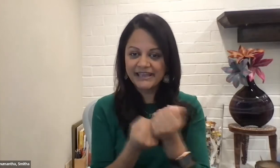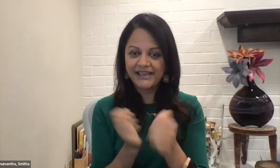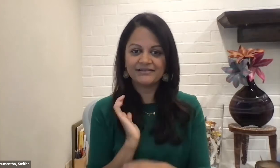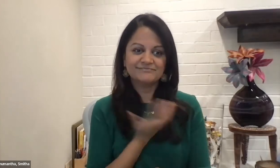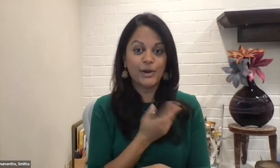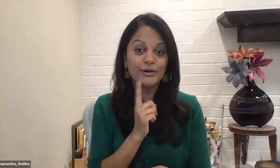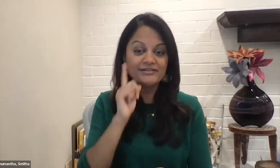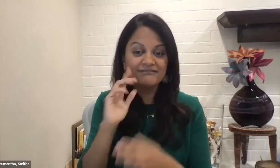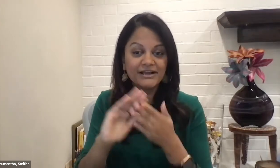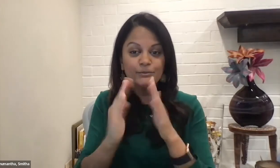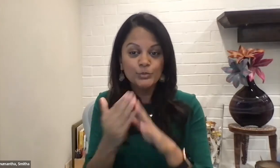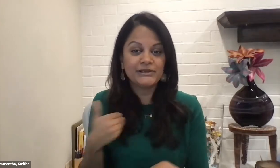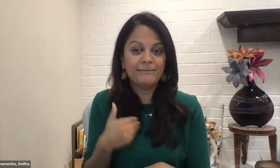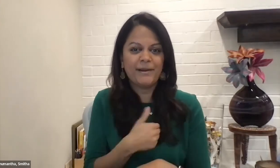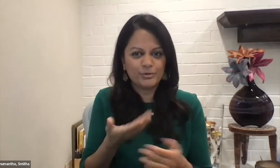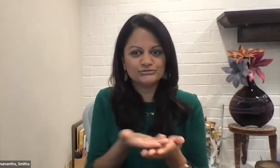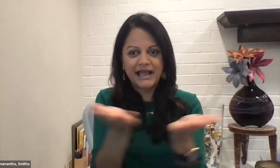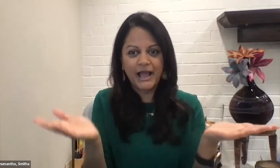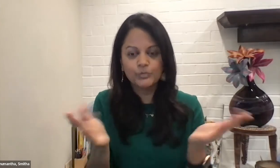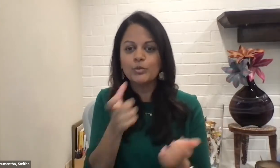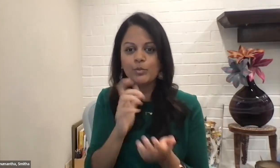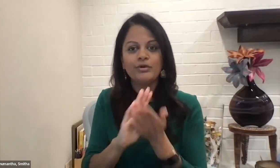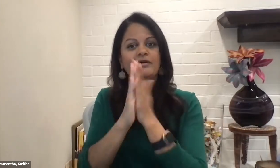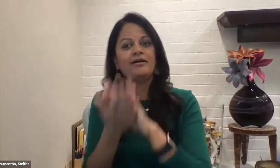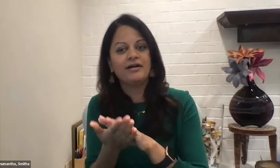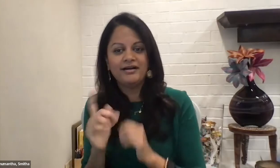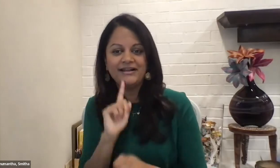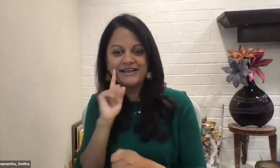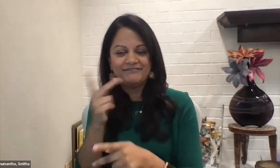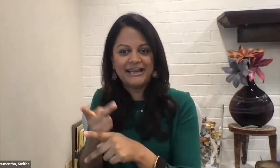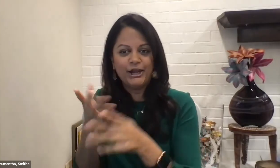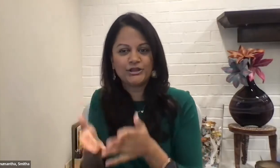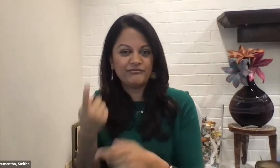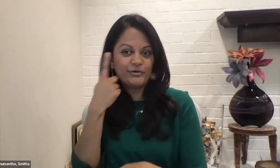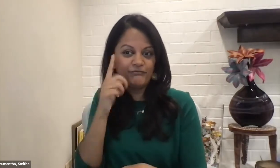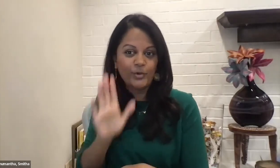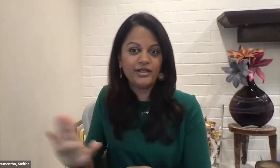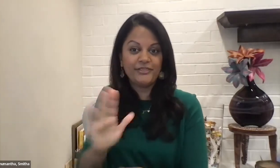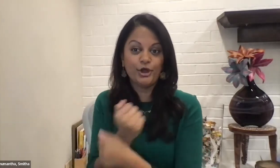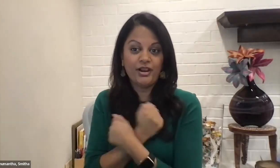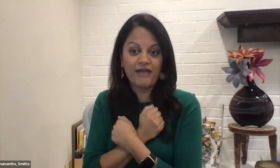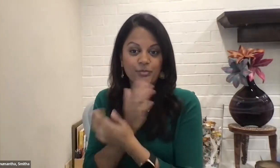to better support our Deaf community members who are out there who have become Deaf caregivers